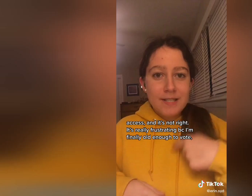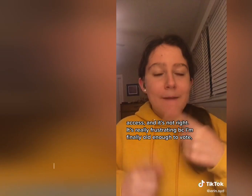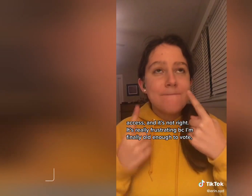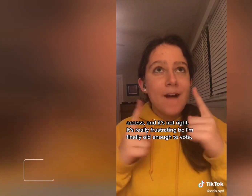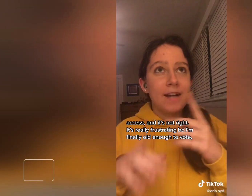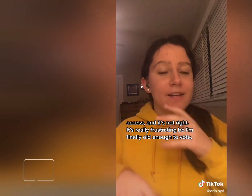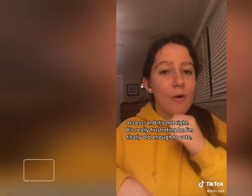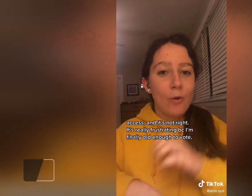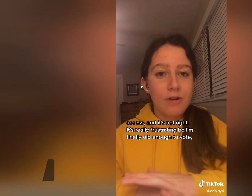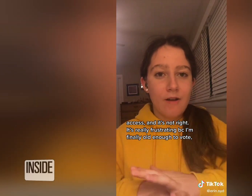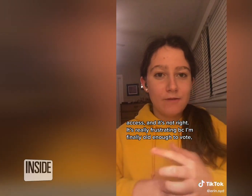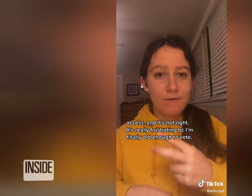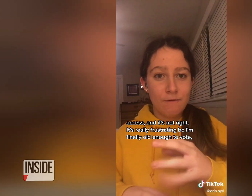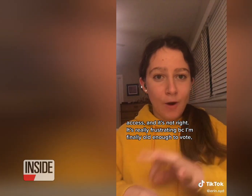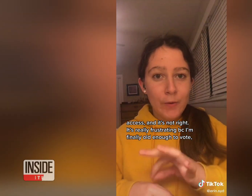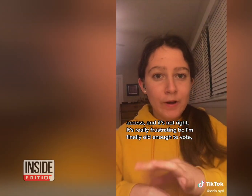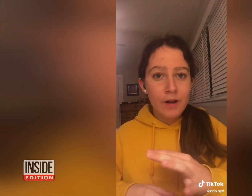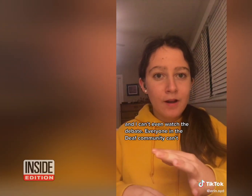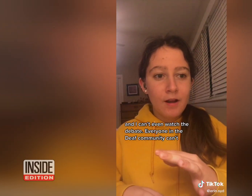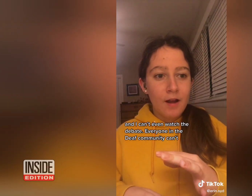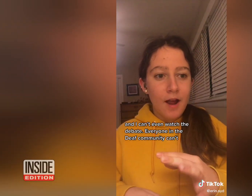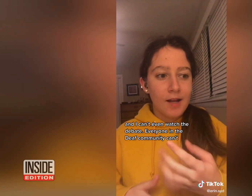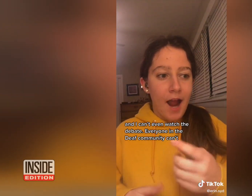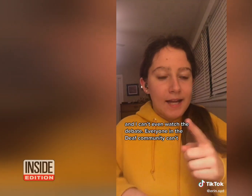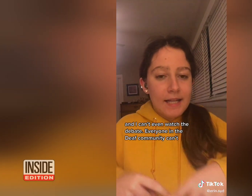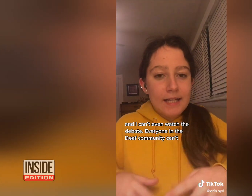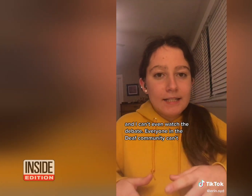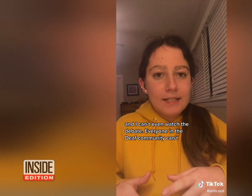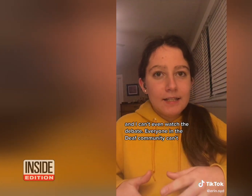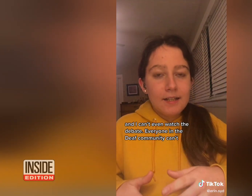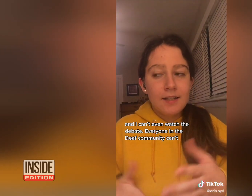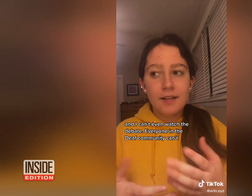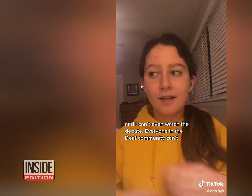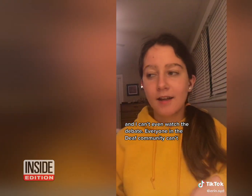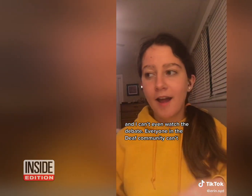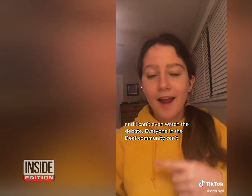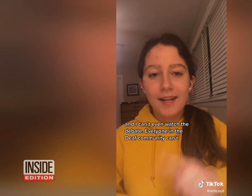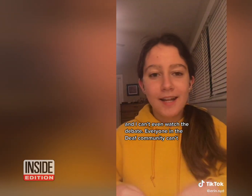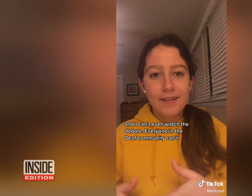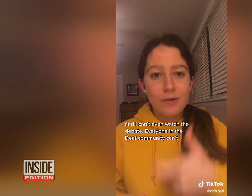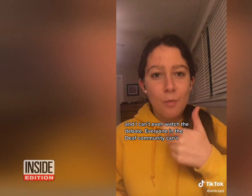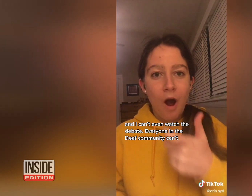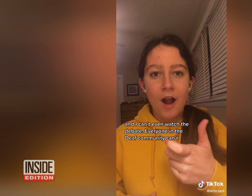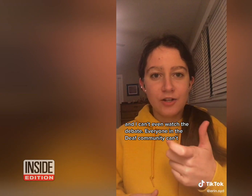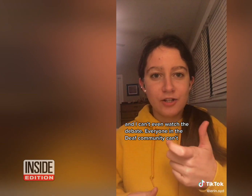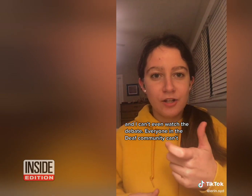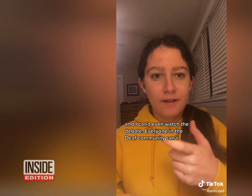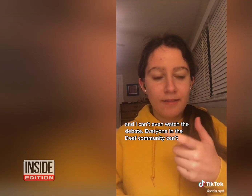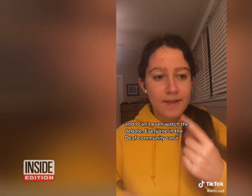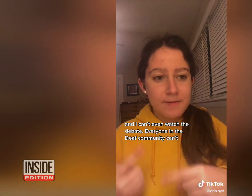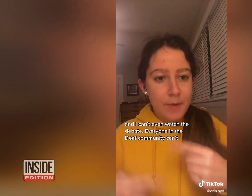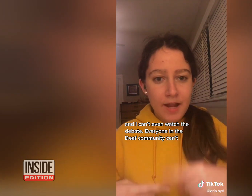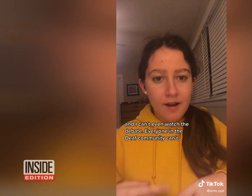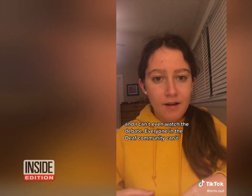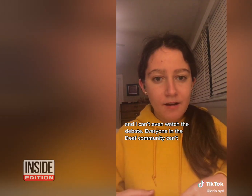I'm finally old enough to vote and I can't even watch the debate.